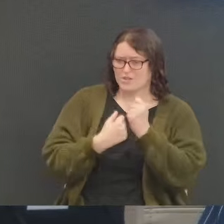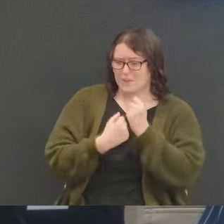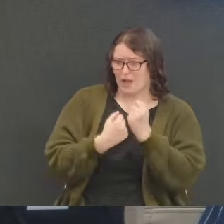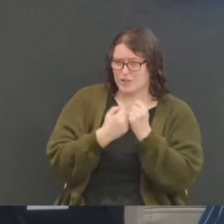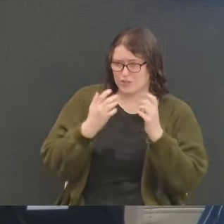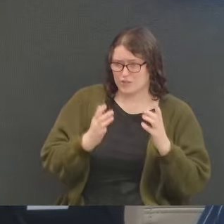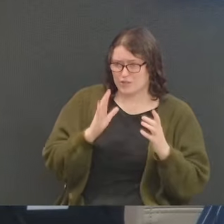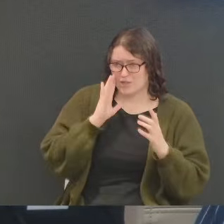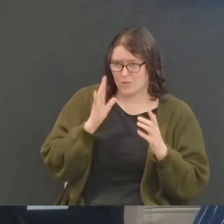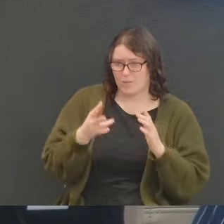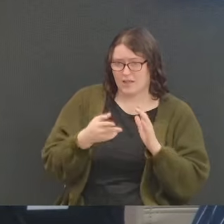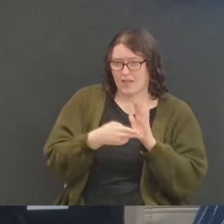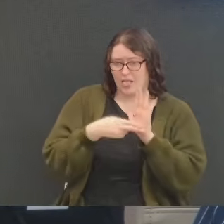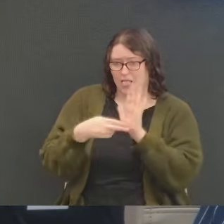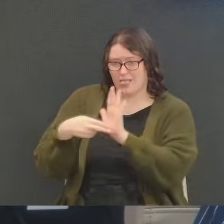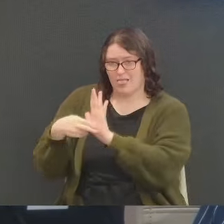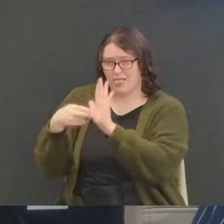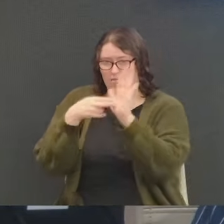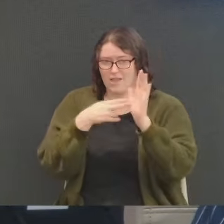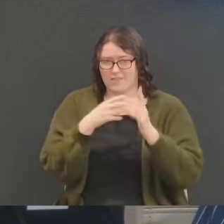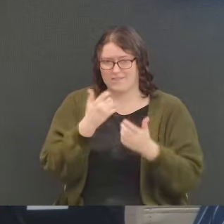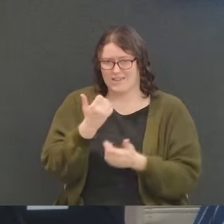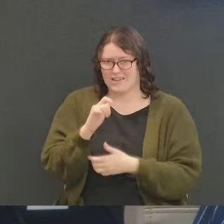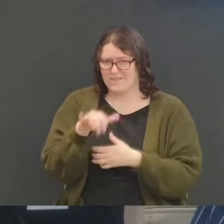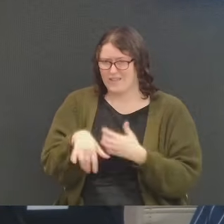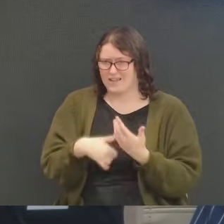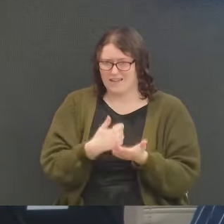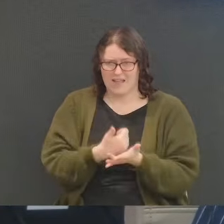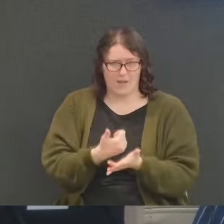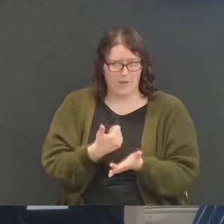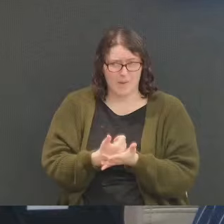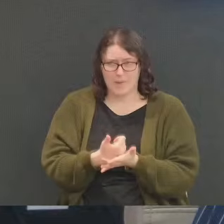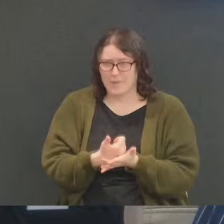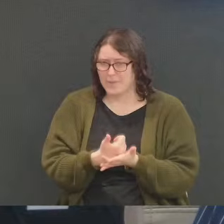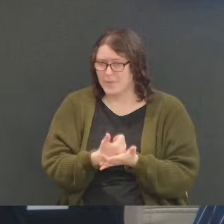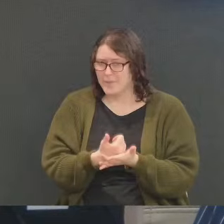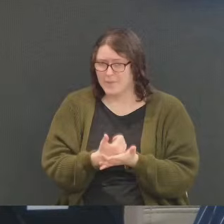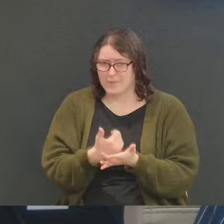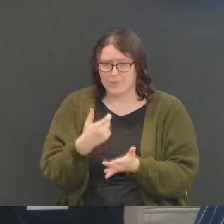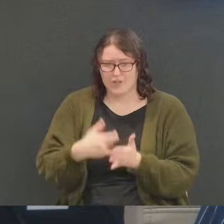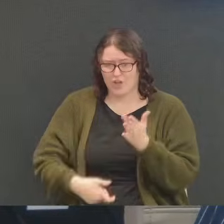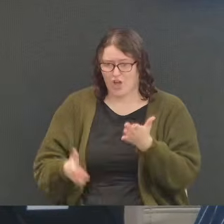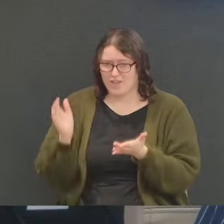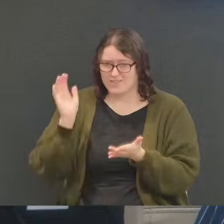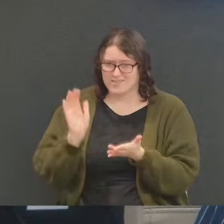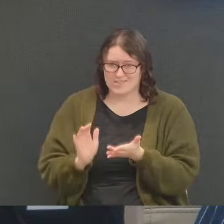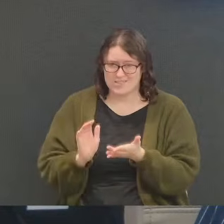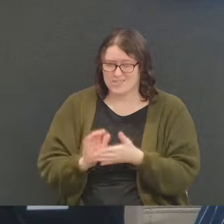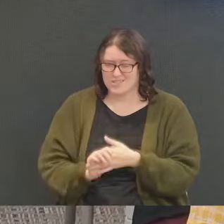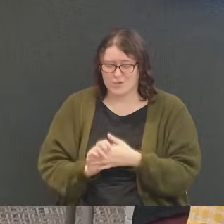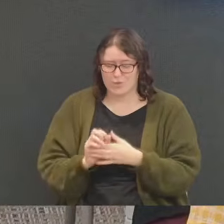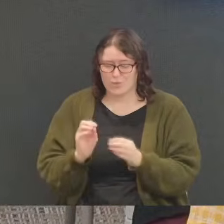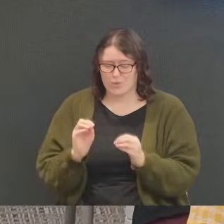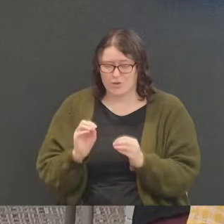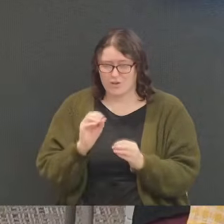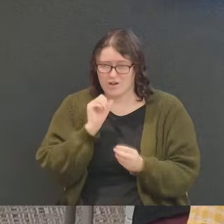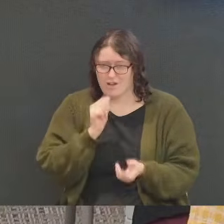be having on there. Will any of that help to help us with the cost or no? I don't have an answer. I